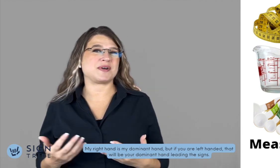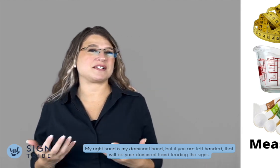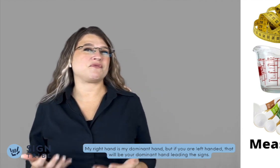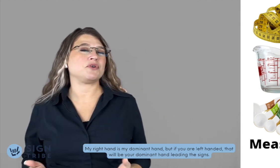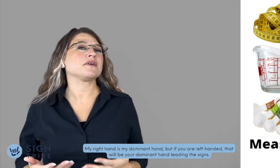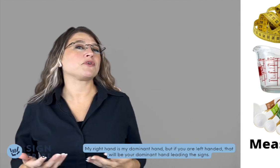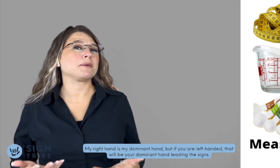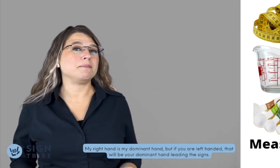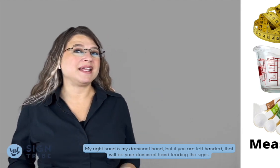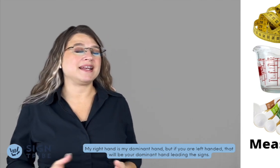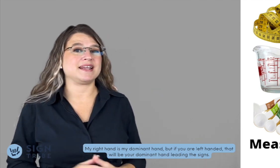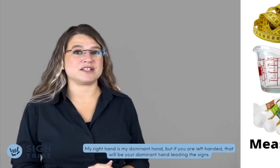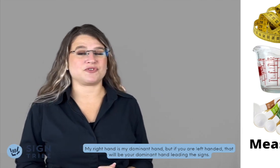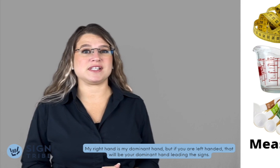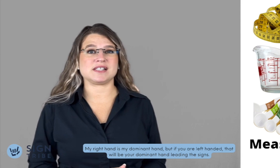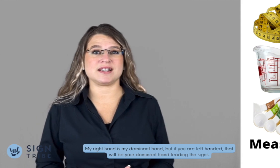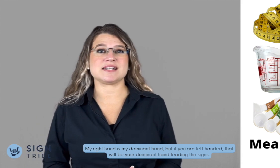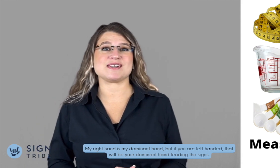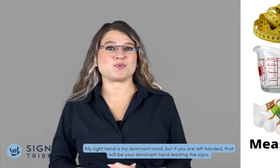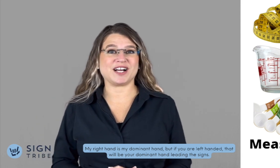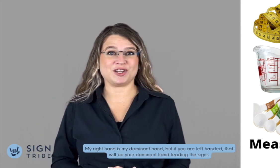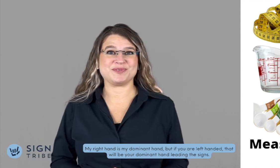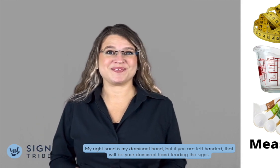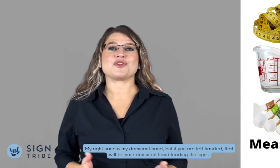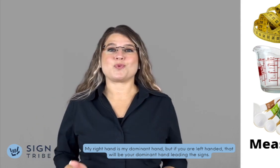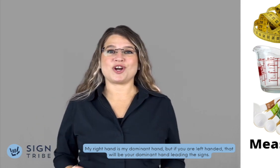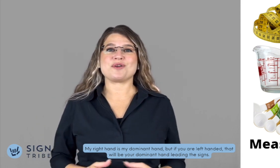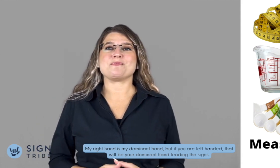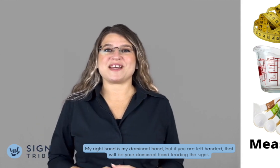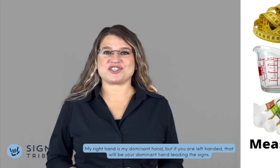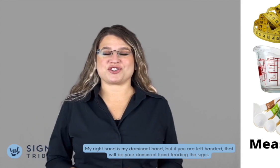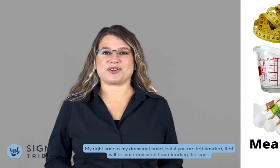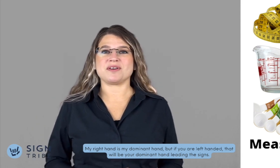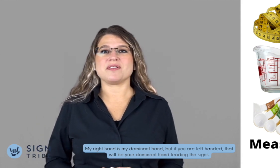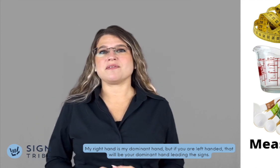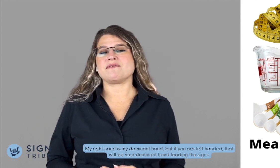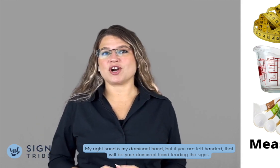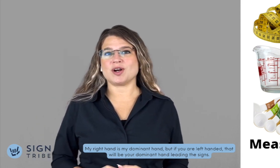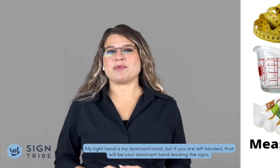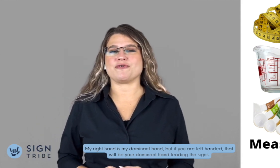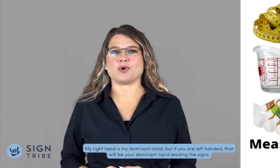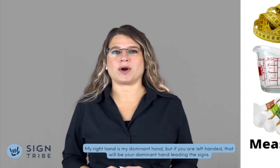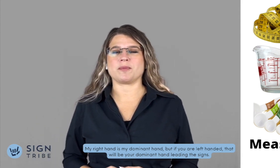has a few different meanings for the signs as well. The word measure, the verb form,